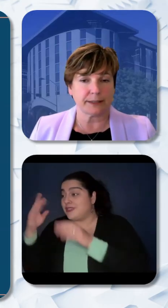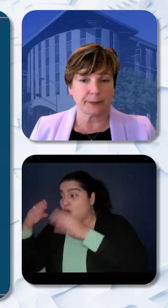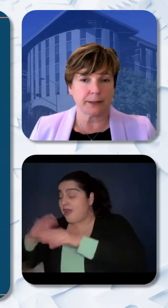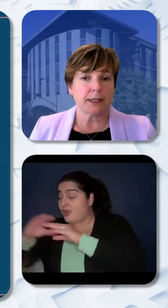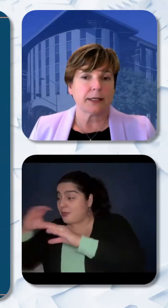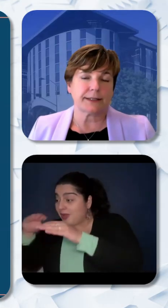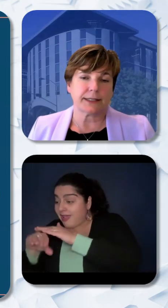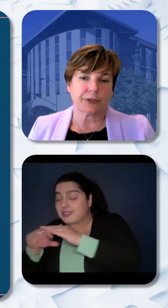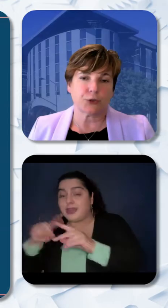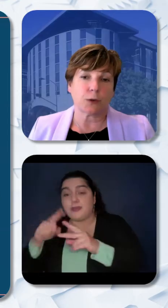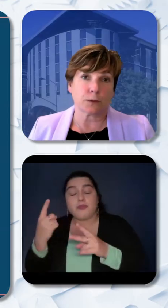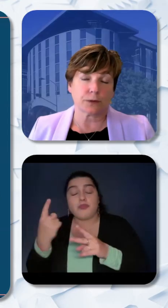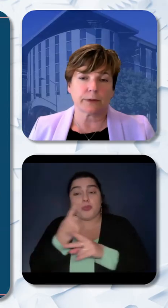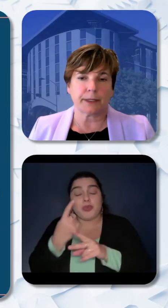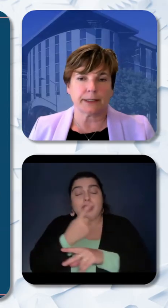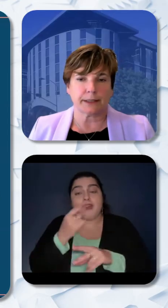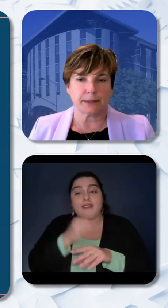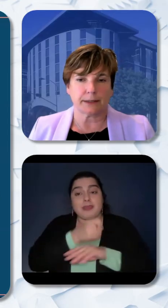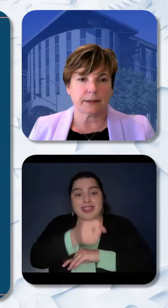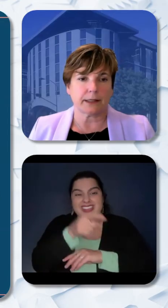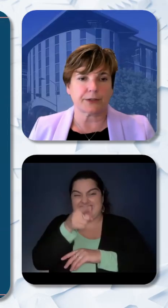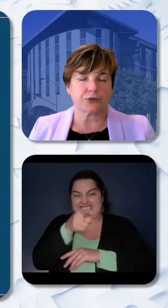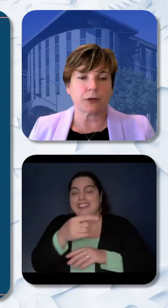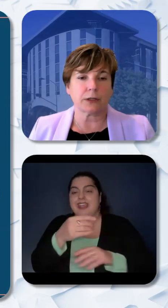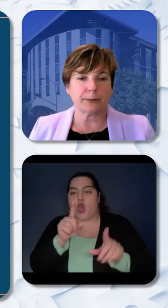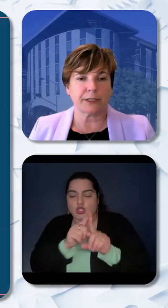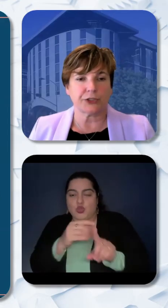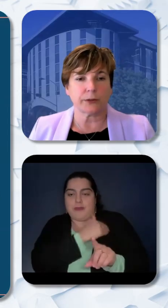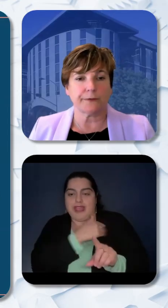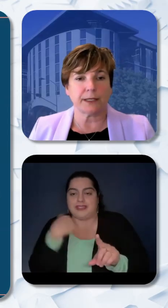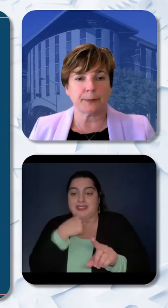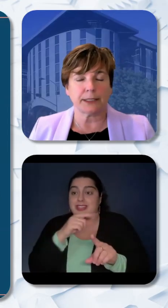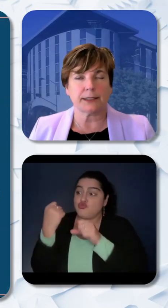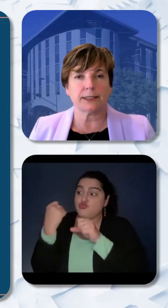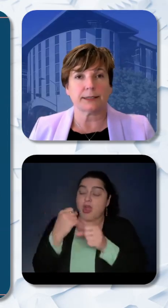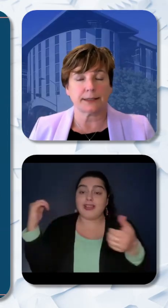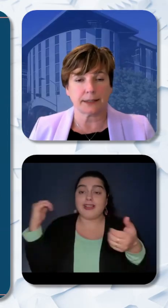placement, the statute also reminds us that strong collaboration with families is